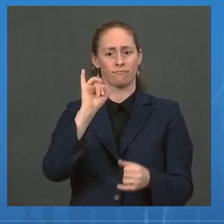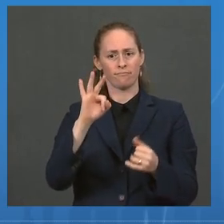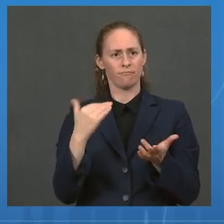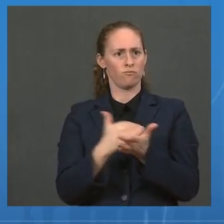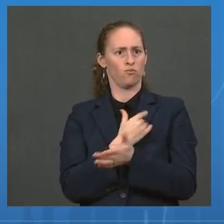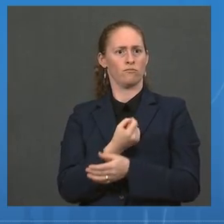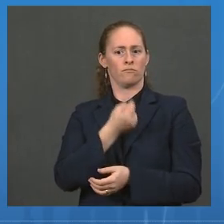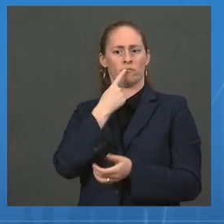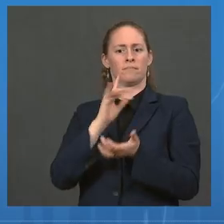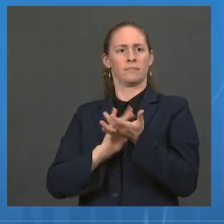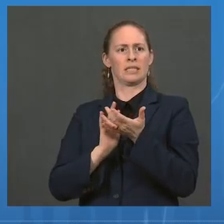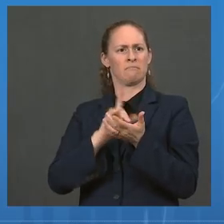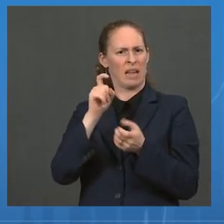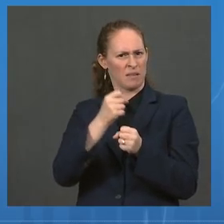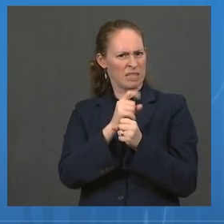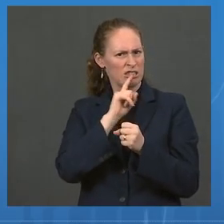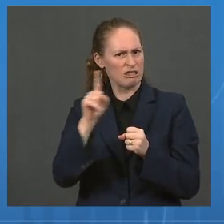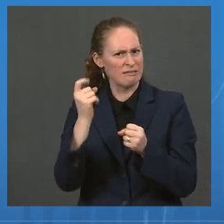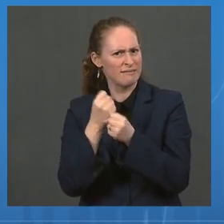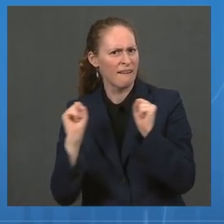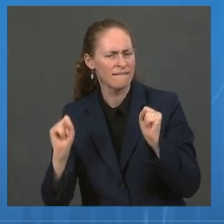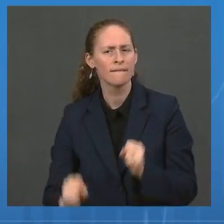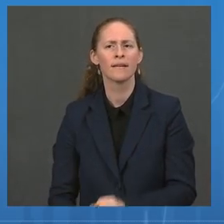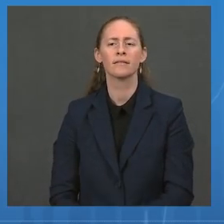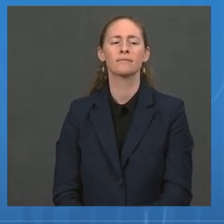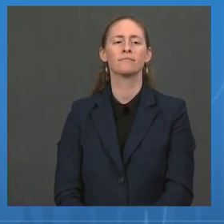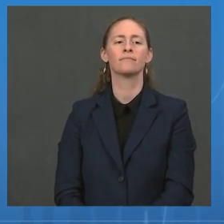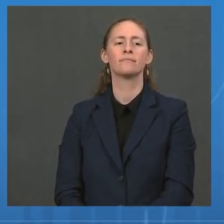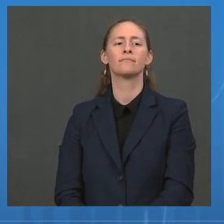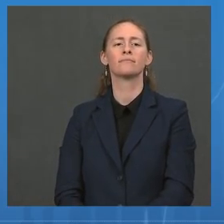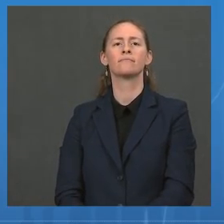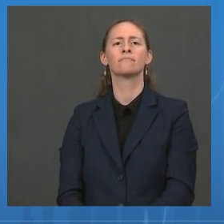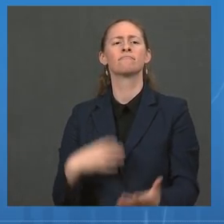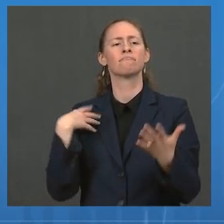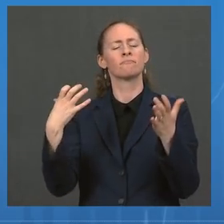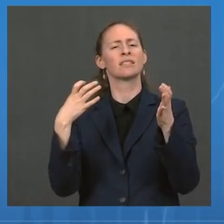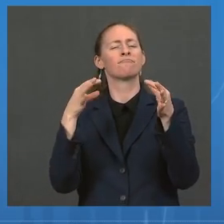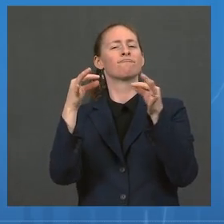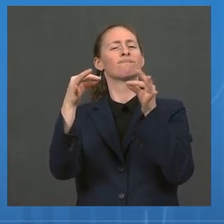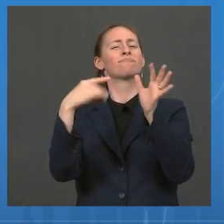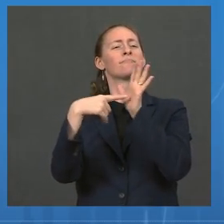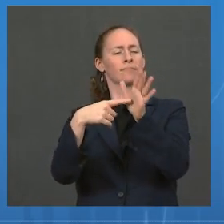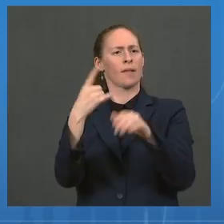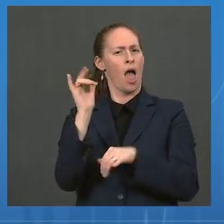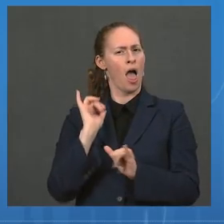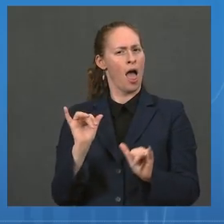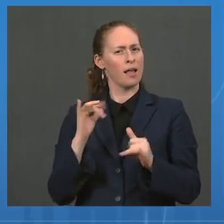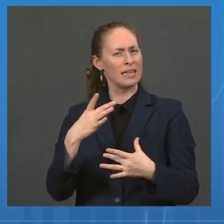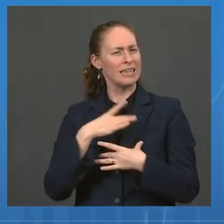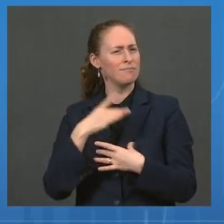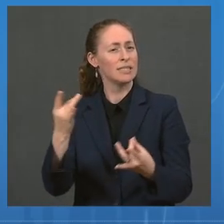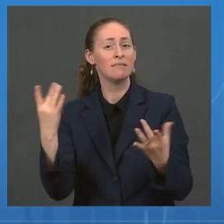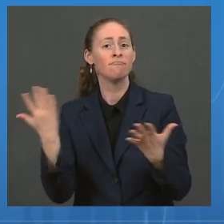Next slide. I want to point out something that is of interest: that this is an example of a good cross-section collaboration